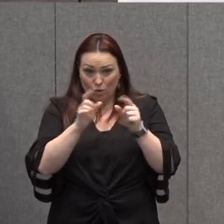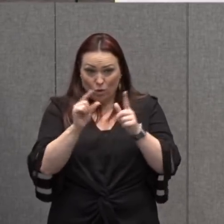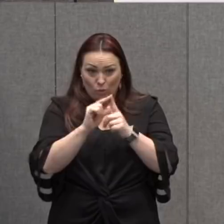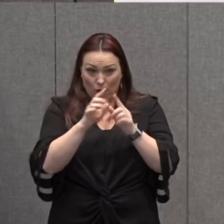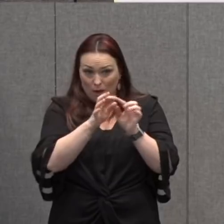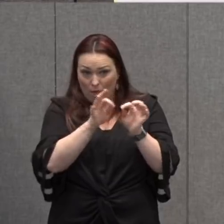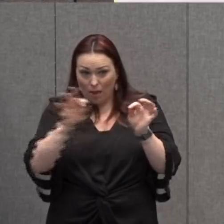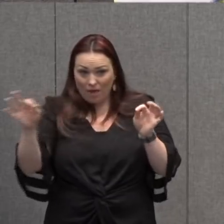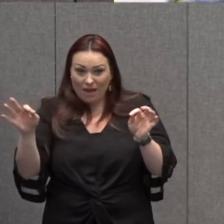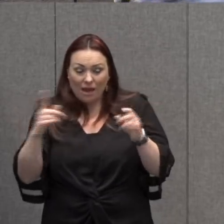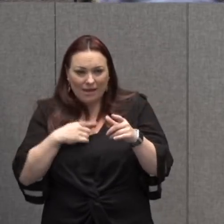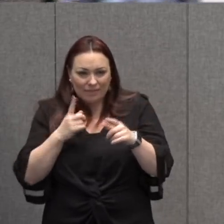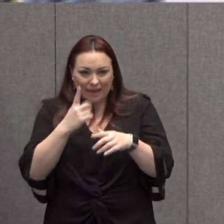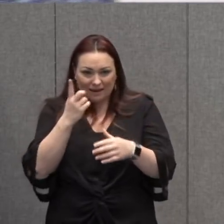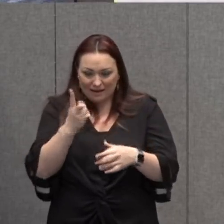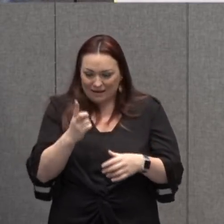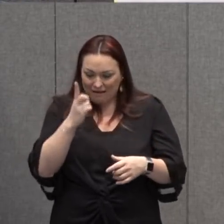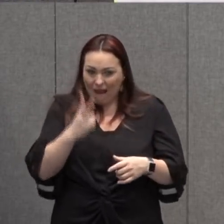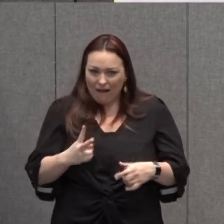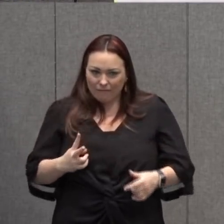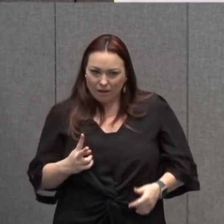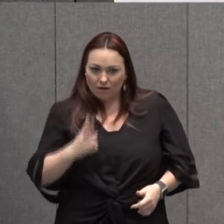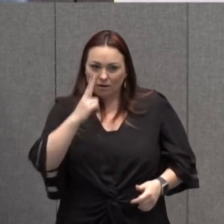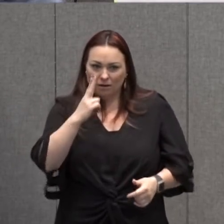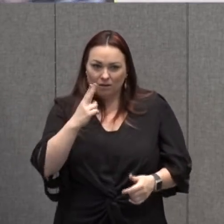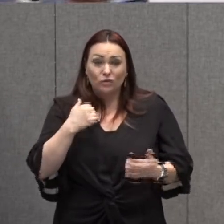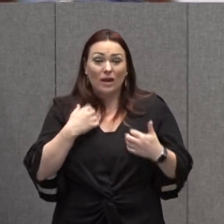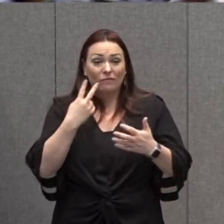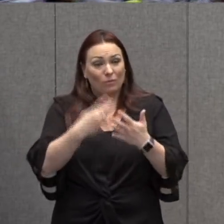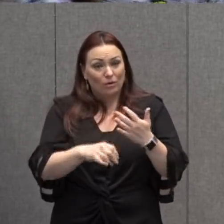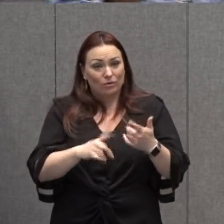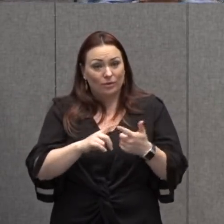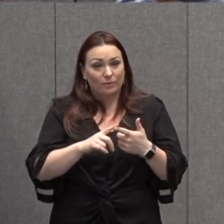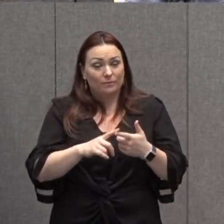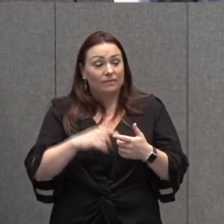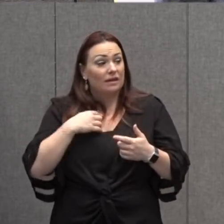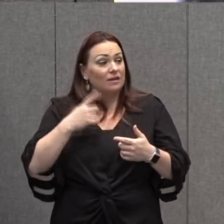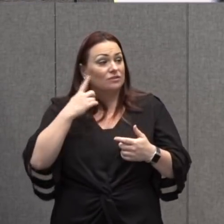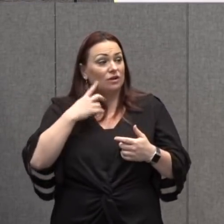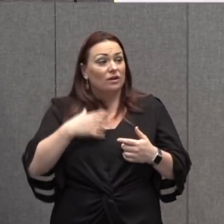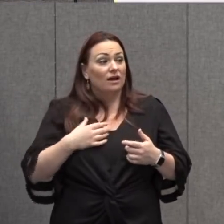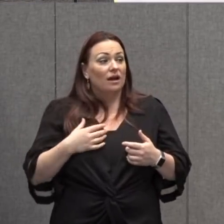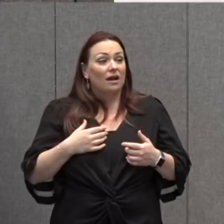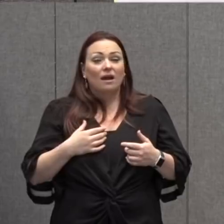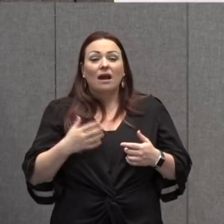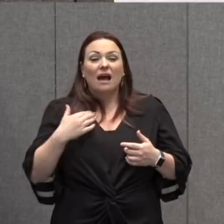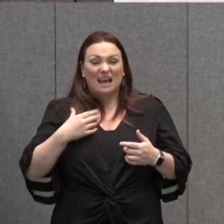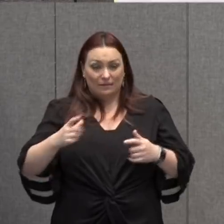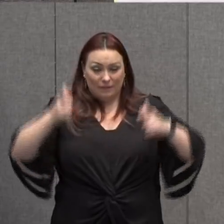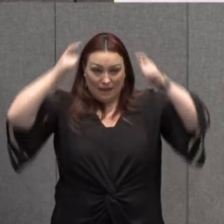And the headband game, once again, I took paper, and I cut it, and I have fun scissors, I like fun scissors.